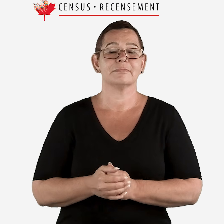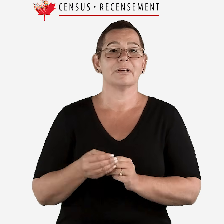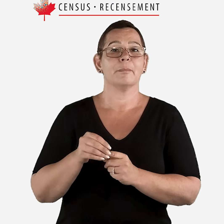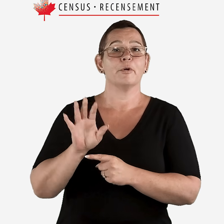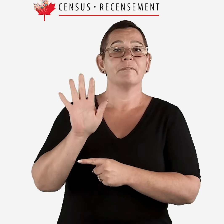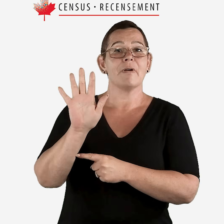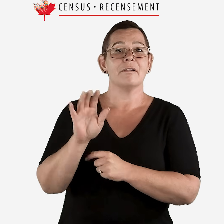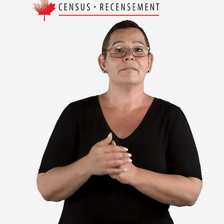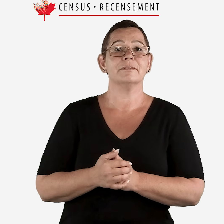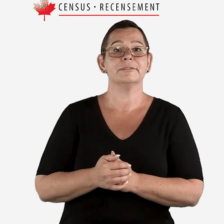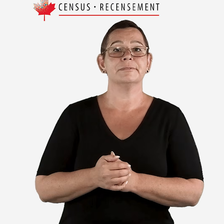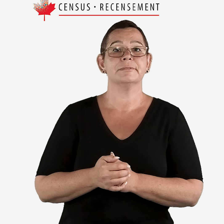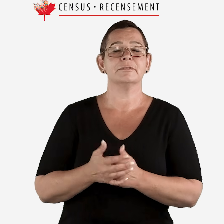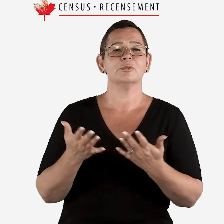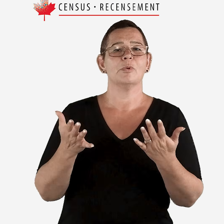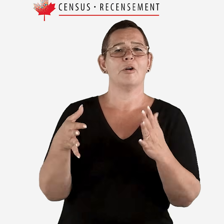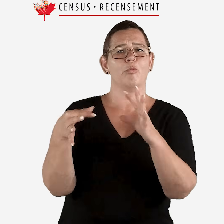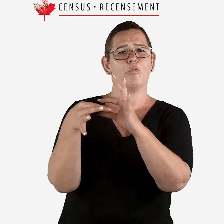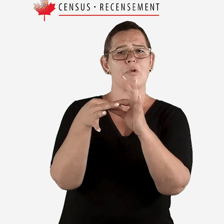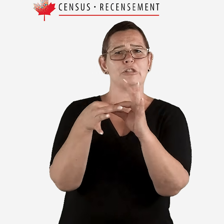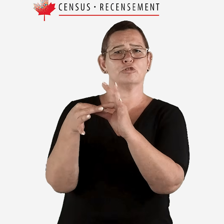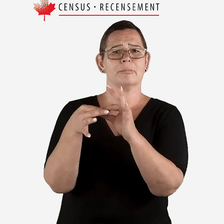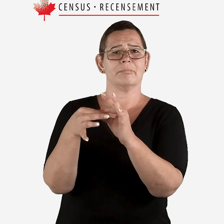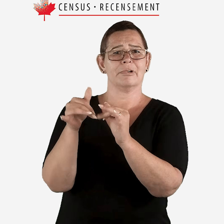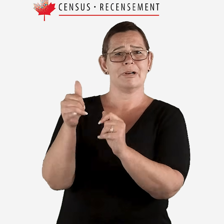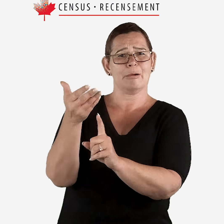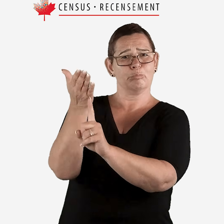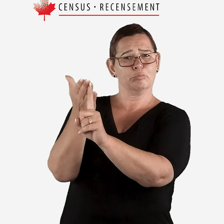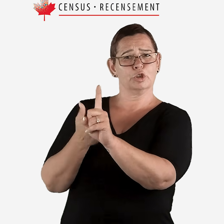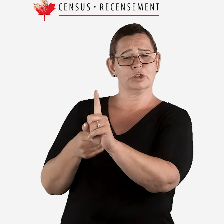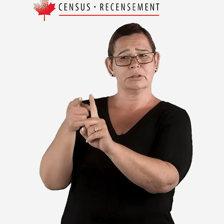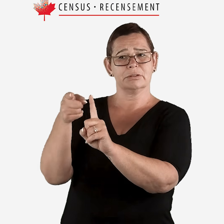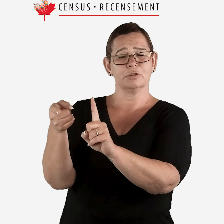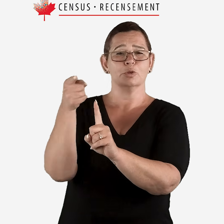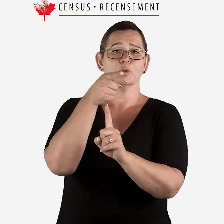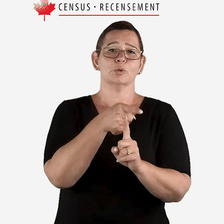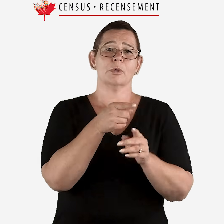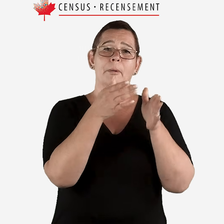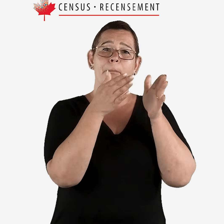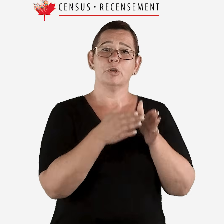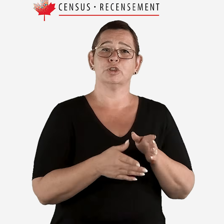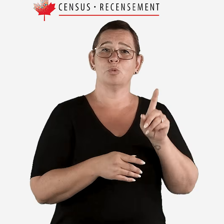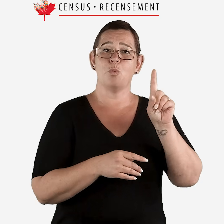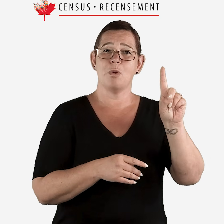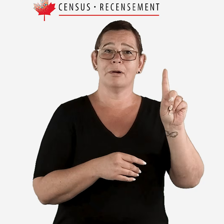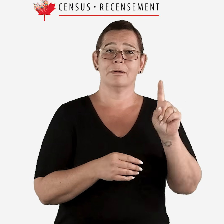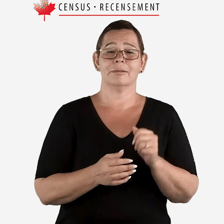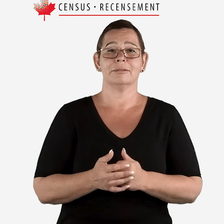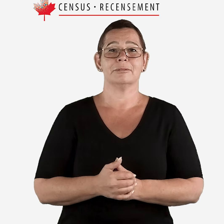5. What is the relationship of this person to Person 1?